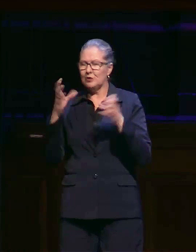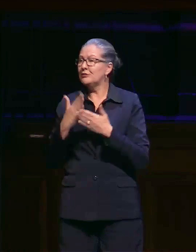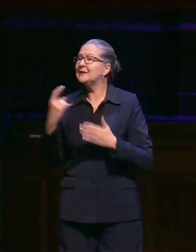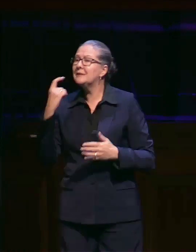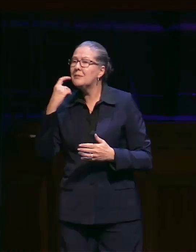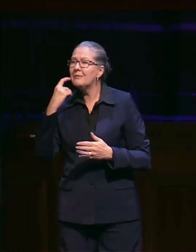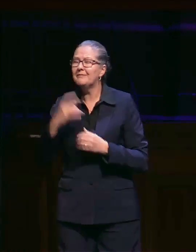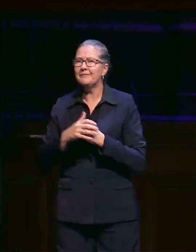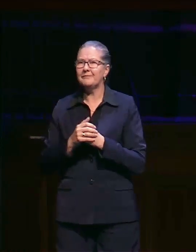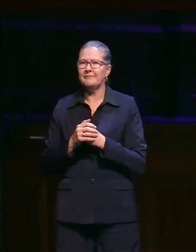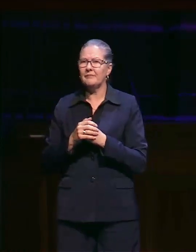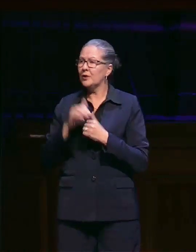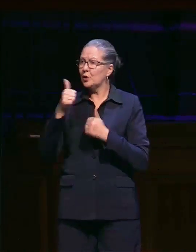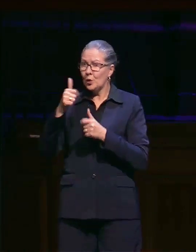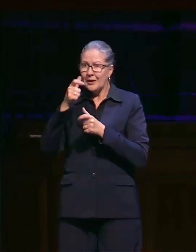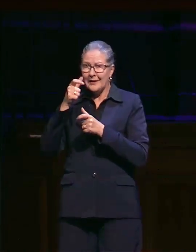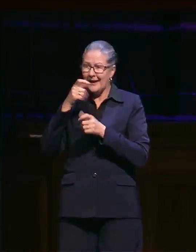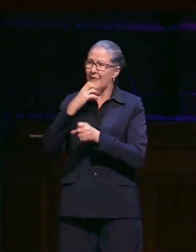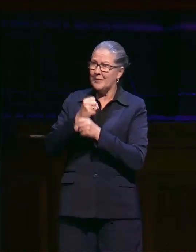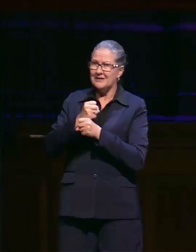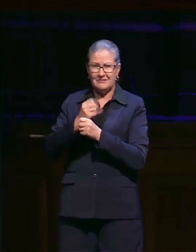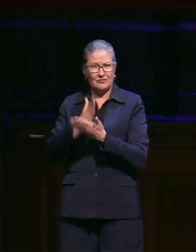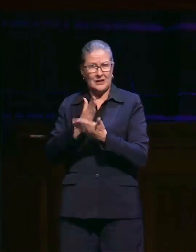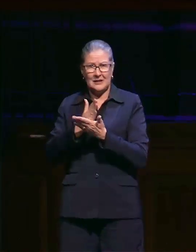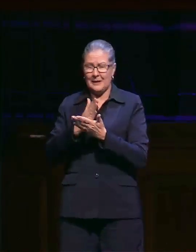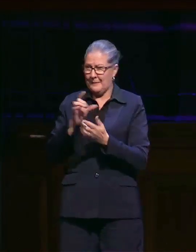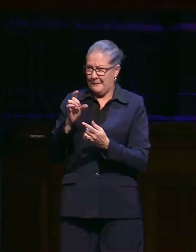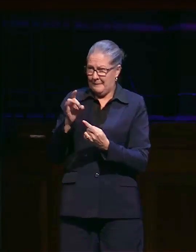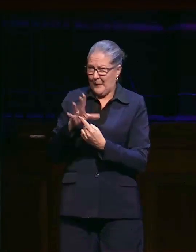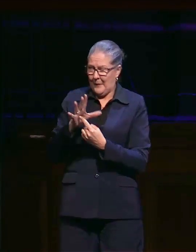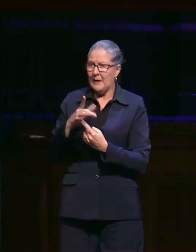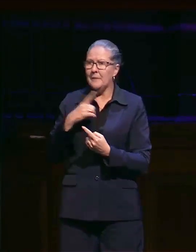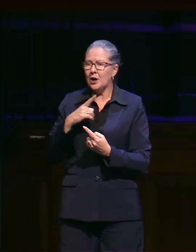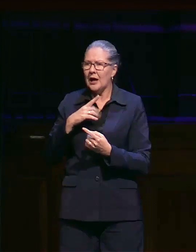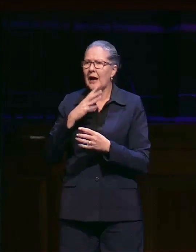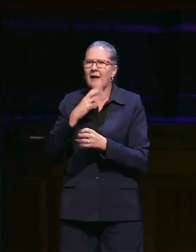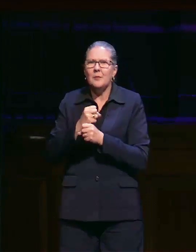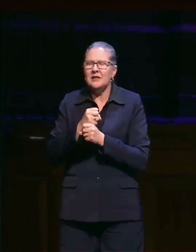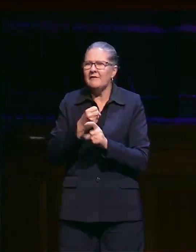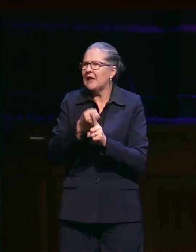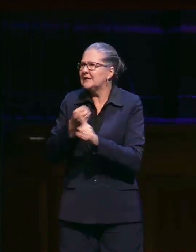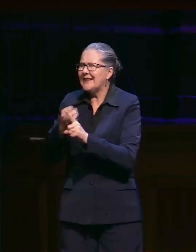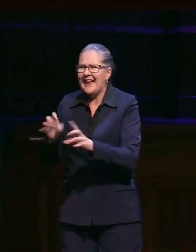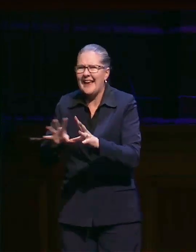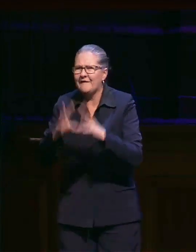good government matters because government affects everything this in